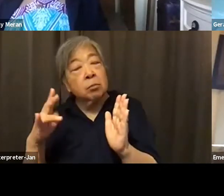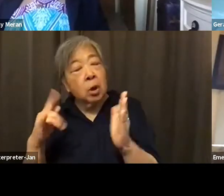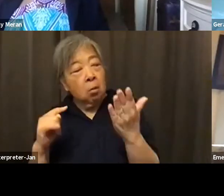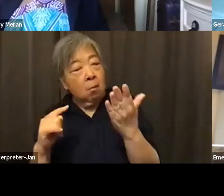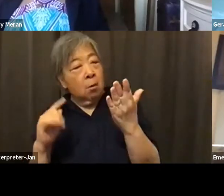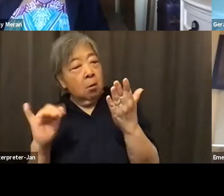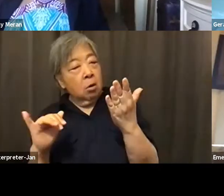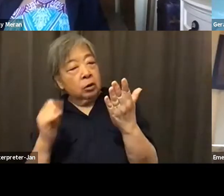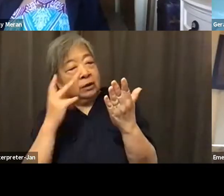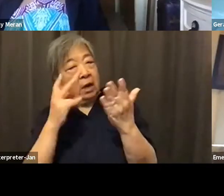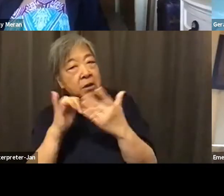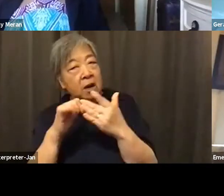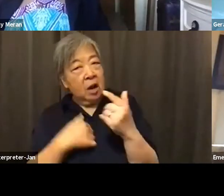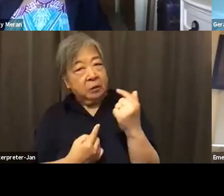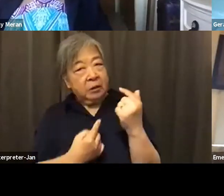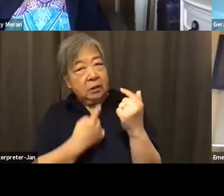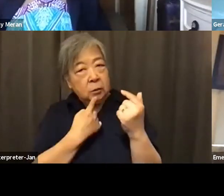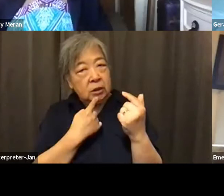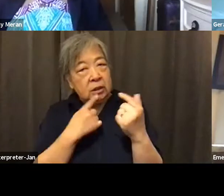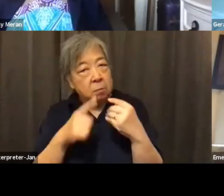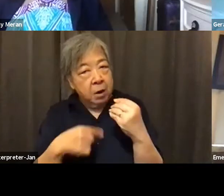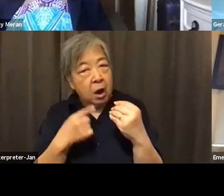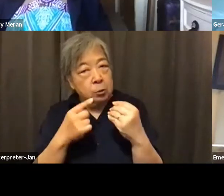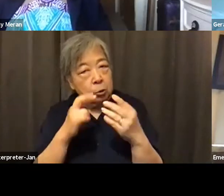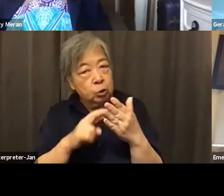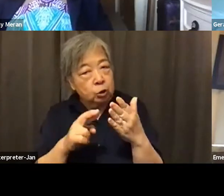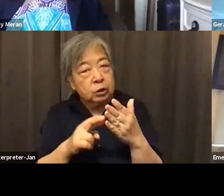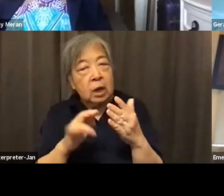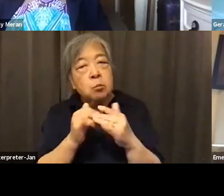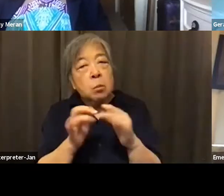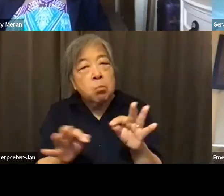and how important it was in the global sense for this research to be done.